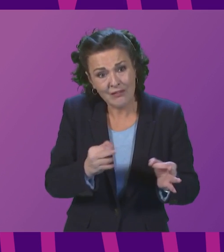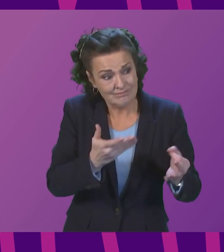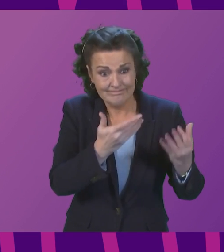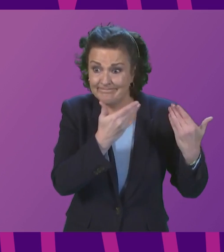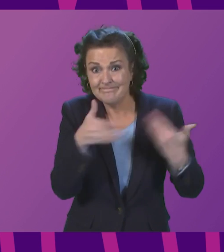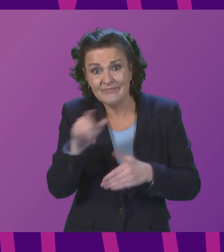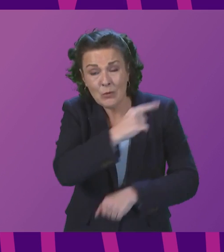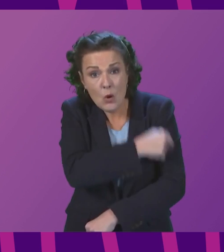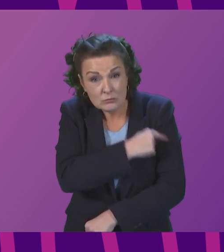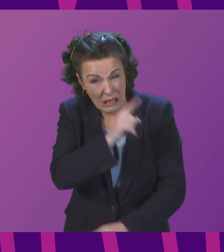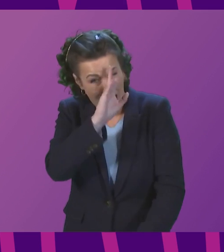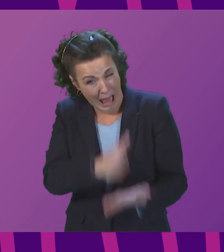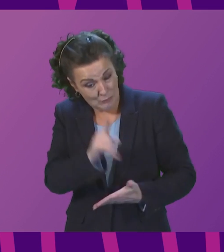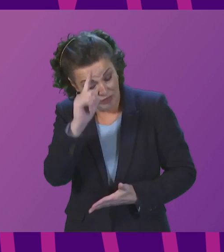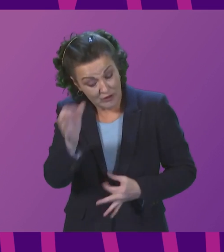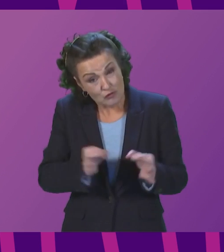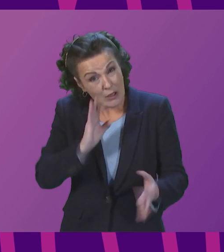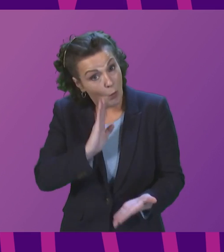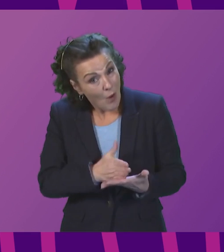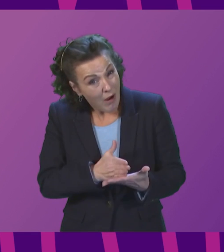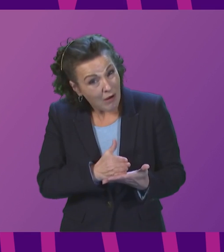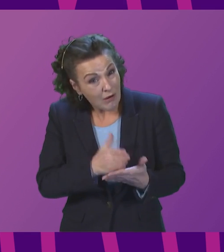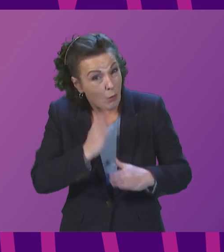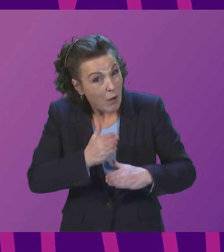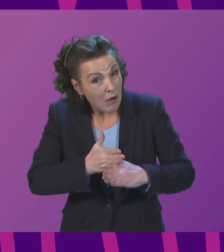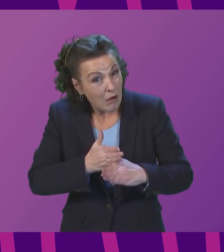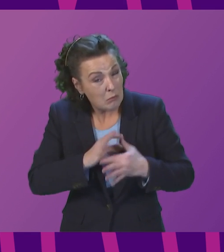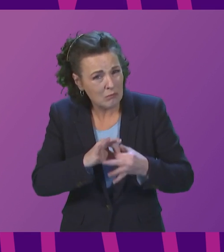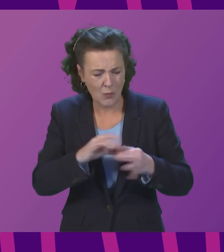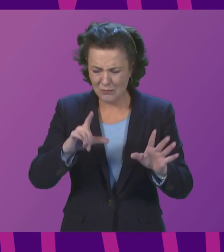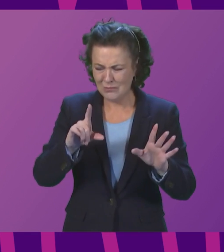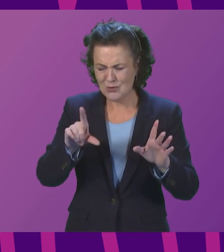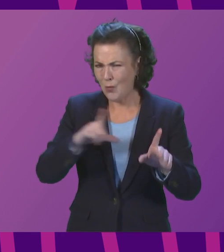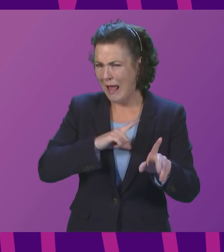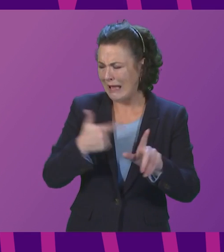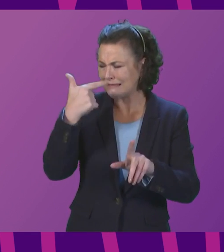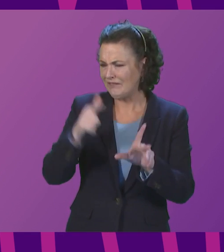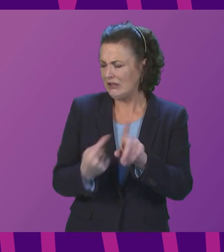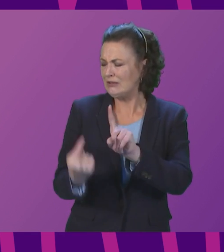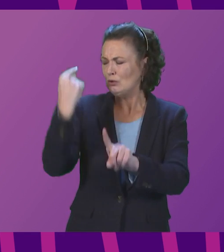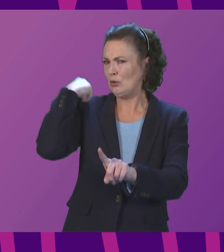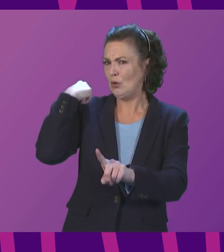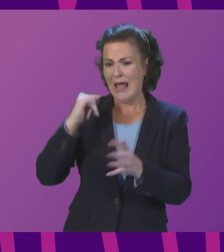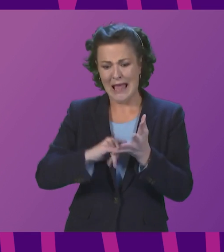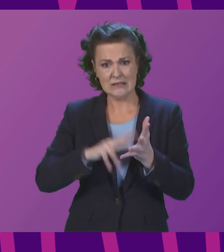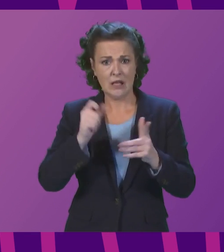strategy has worked? Why is it that, seven years on from the Scottish National Party promising to end delayed discharge